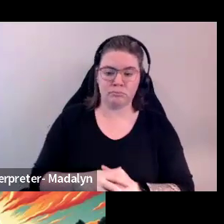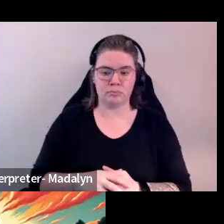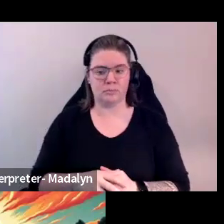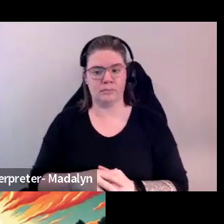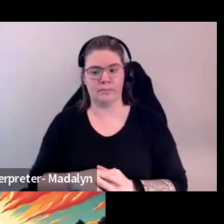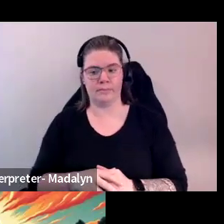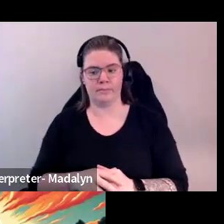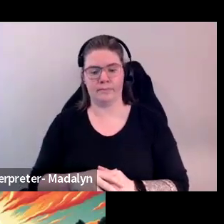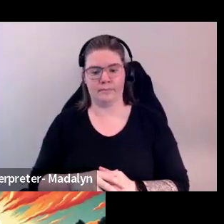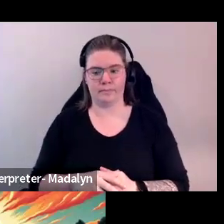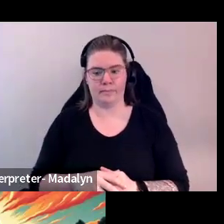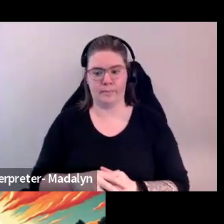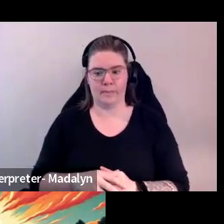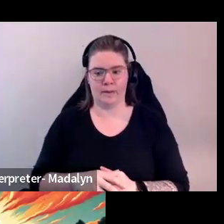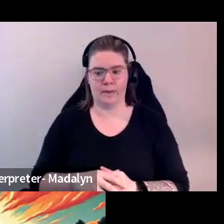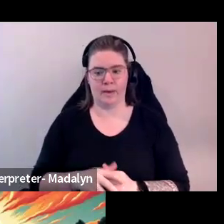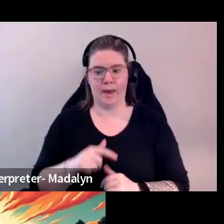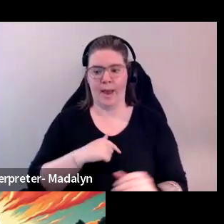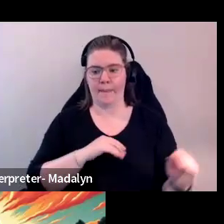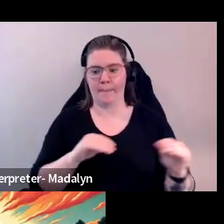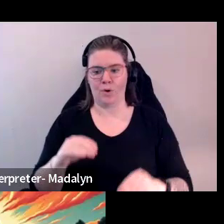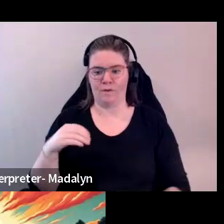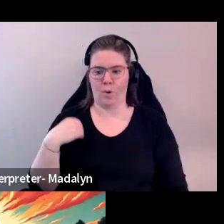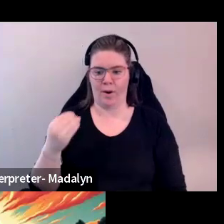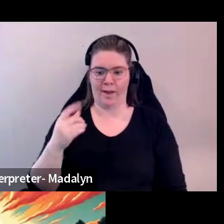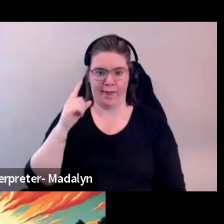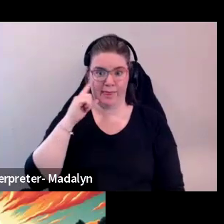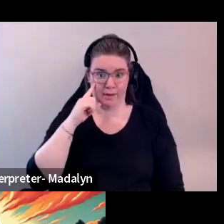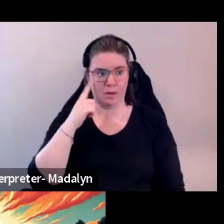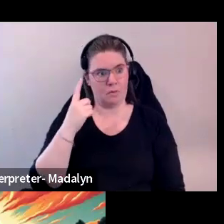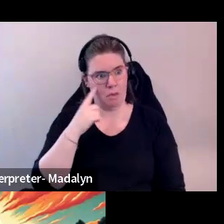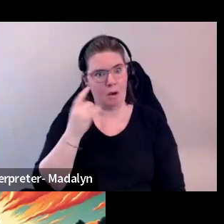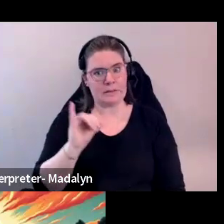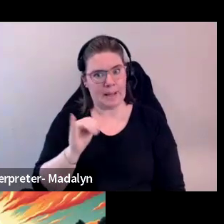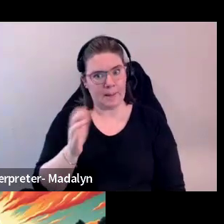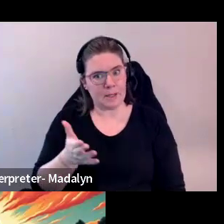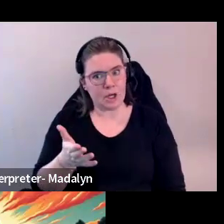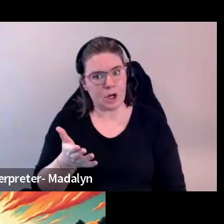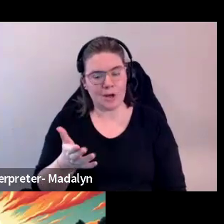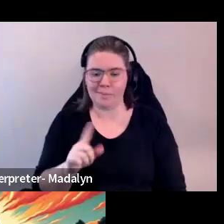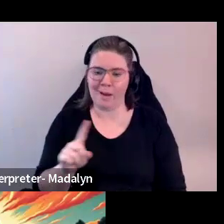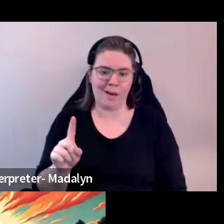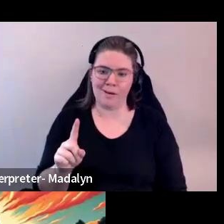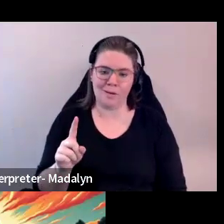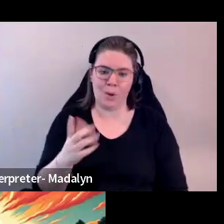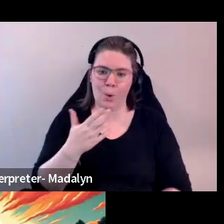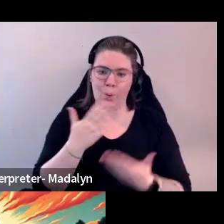Brooke Wilson (she/her): I think I I moved to Oregon thinking there would be something similar here, and it doesn't exist. And so